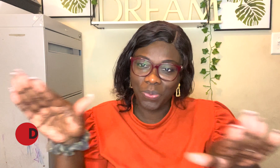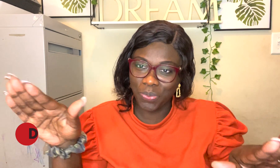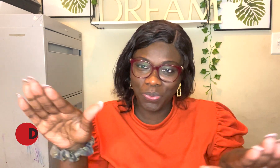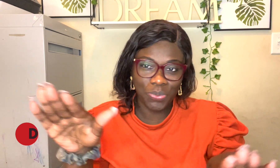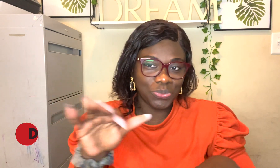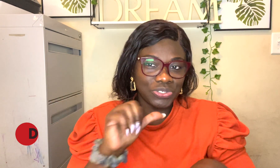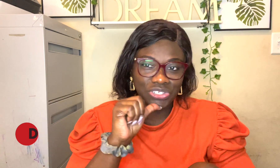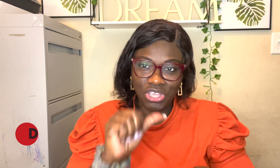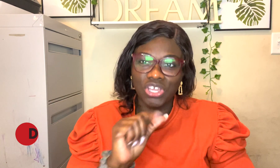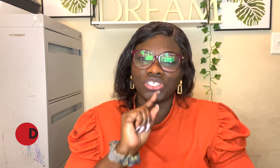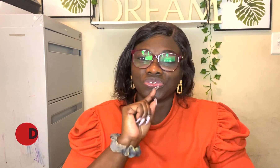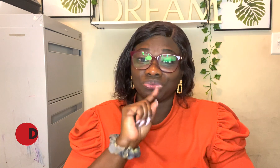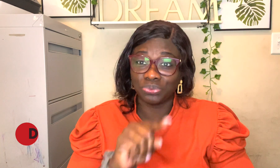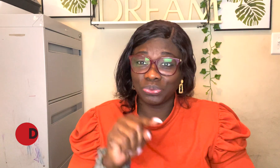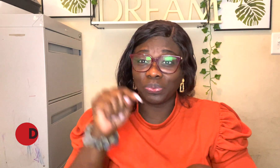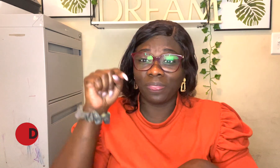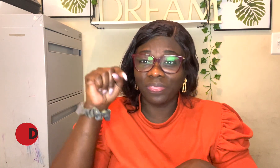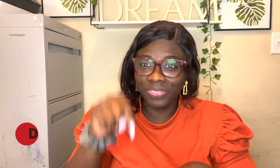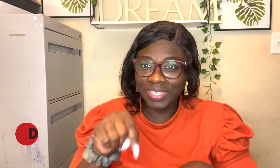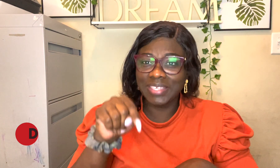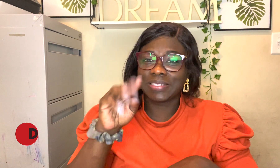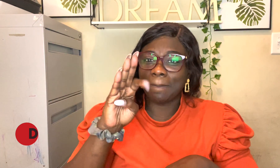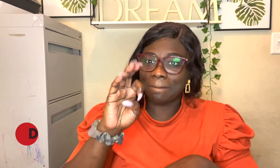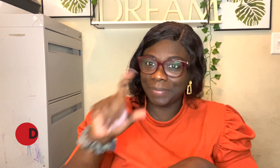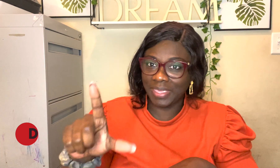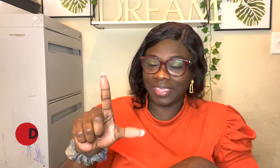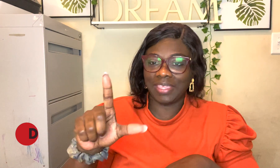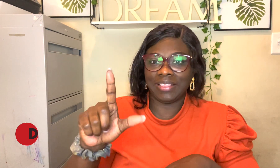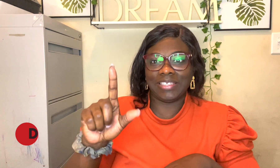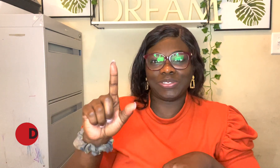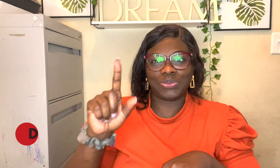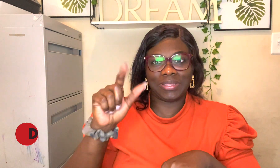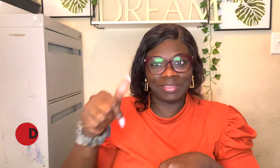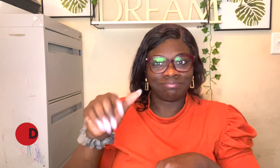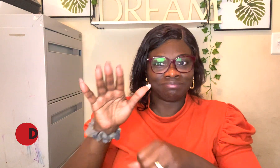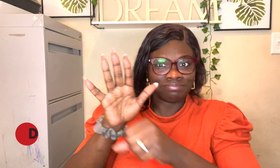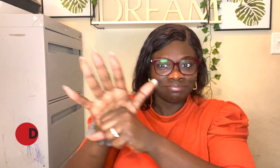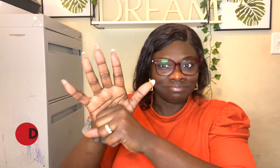This bill is to pressure and advocate to the Federal Government